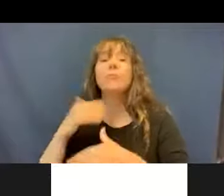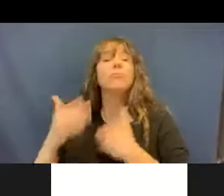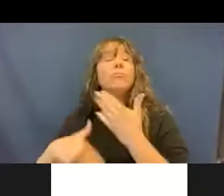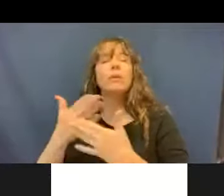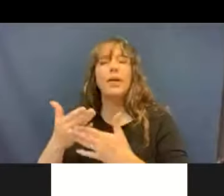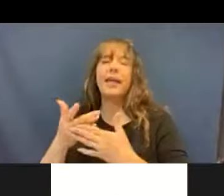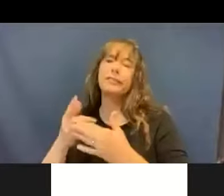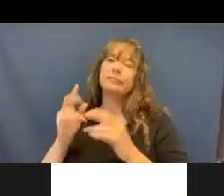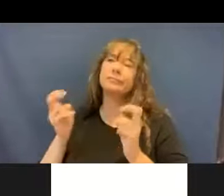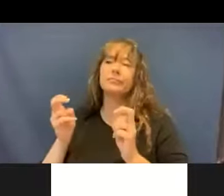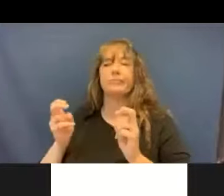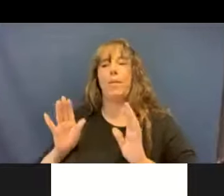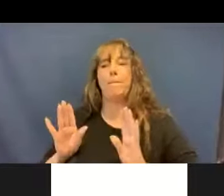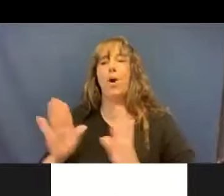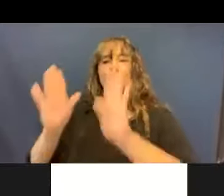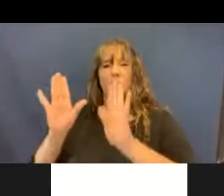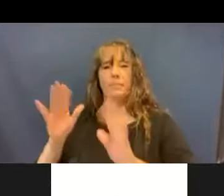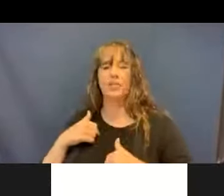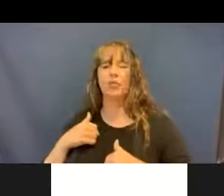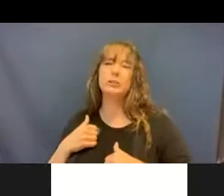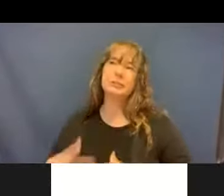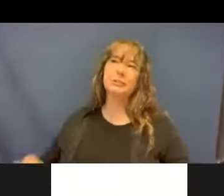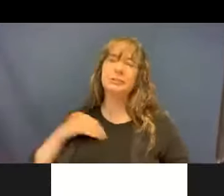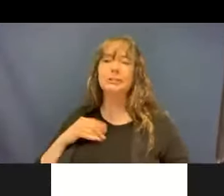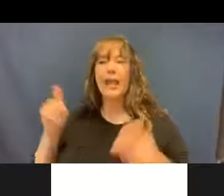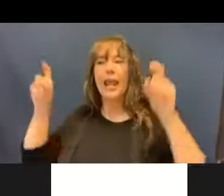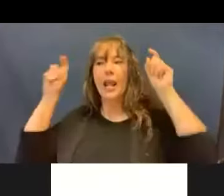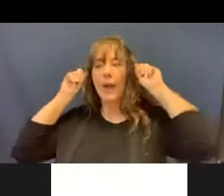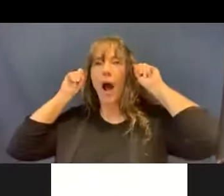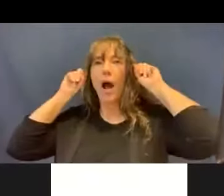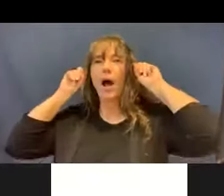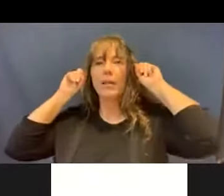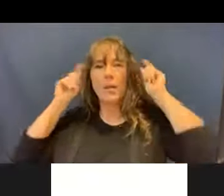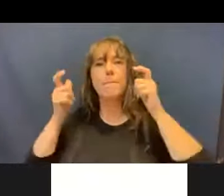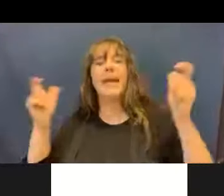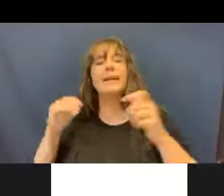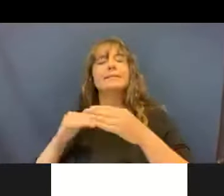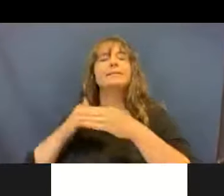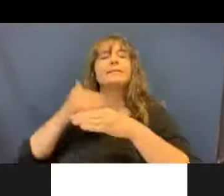aids, and that was kind of my big step of advocacy. But I still didn't have anything